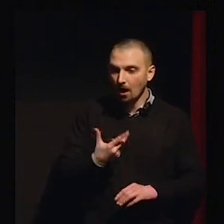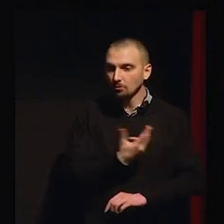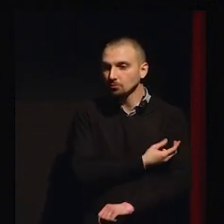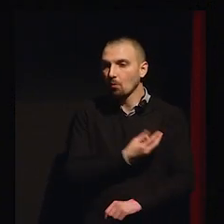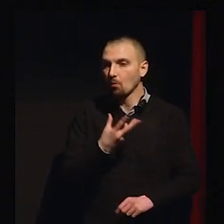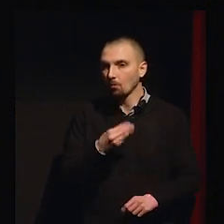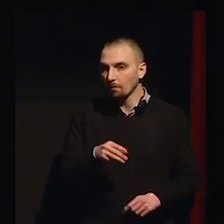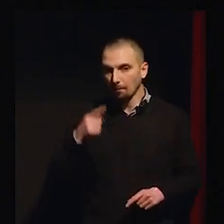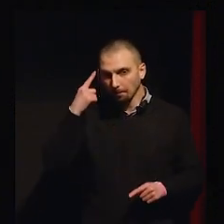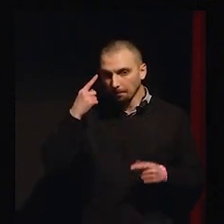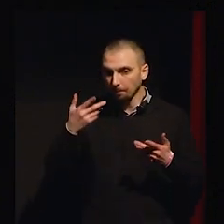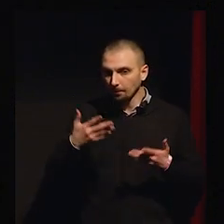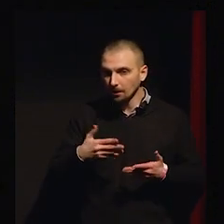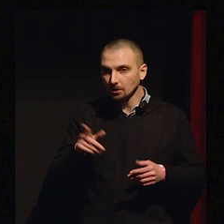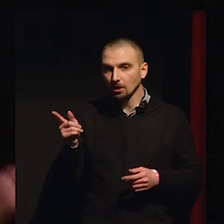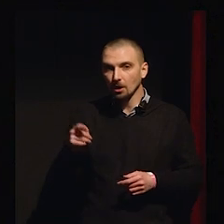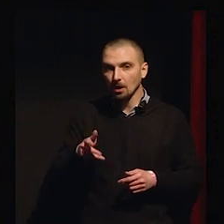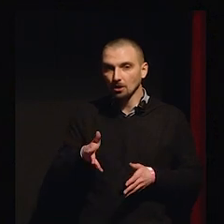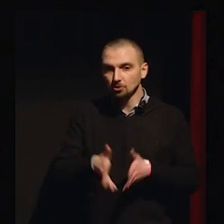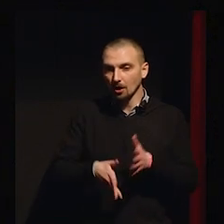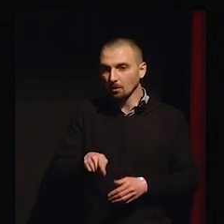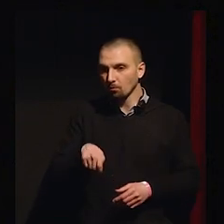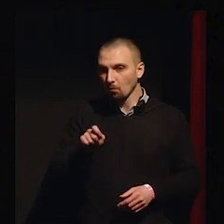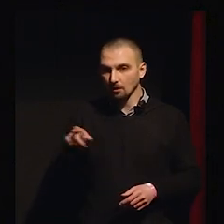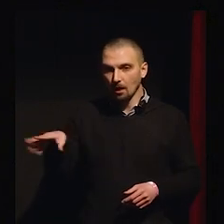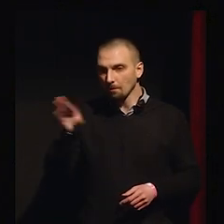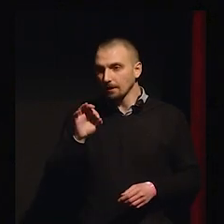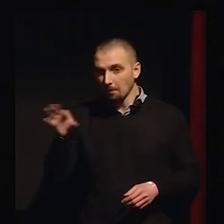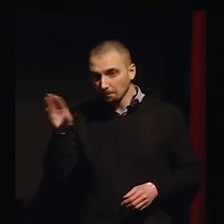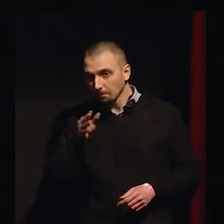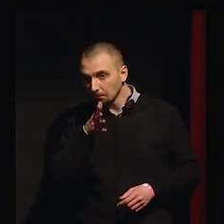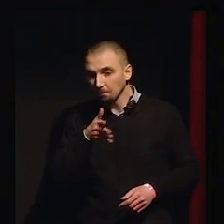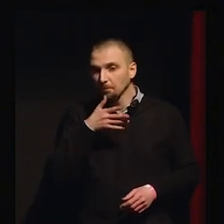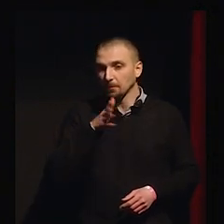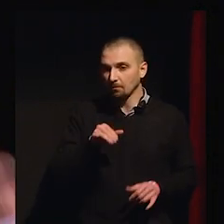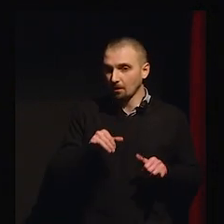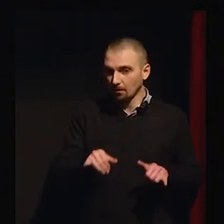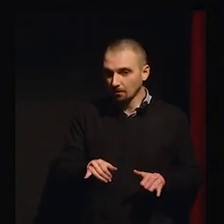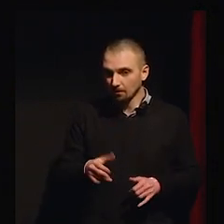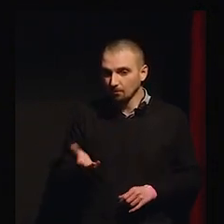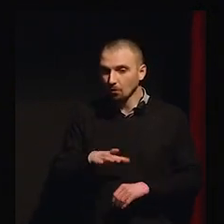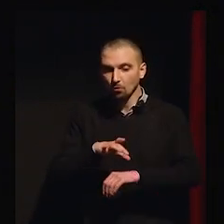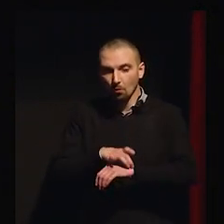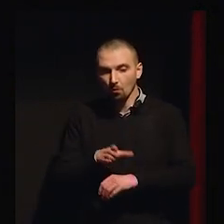and we know that the kid in Caddebostan did not have this knowledge either. Or you go to the doctor’s and they check your ear,